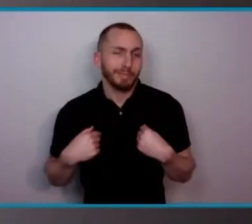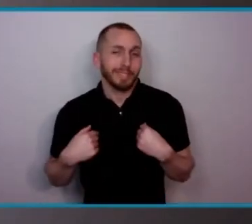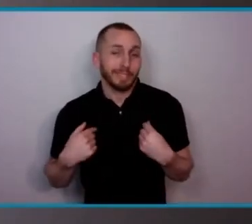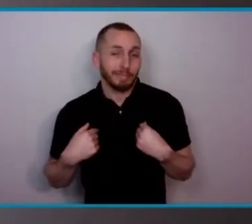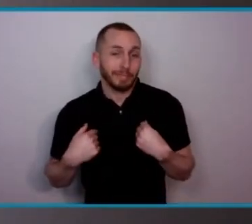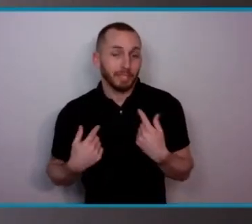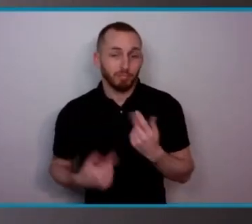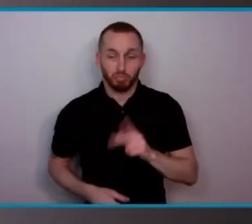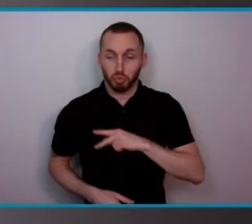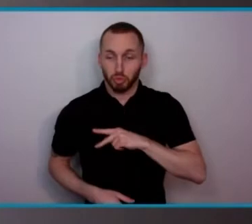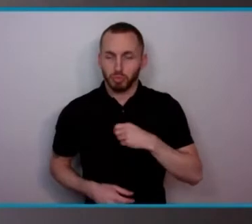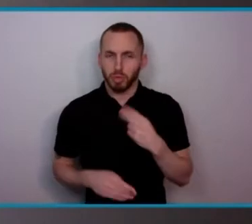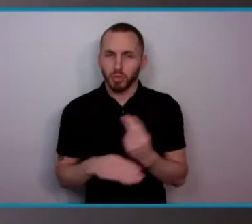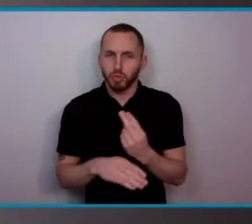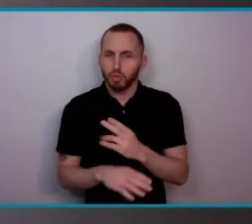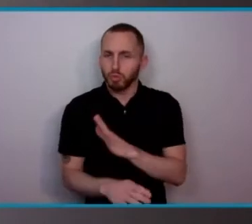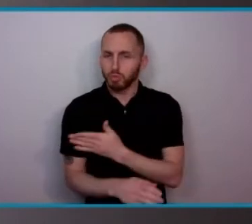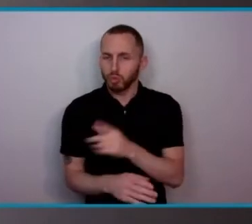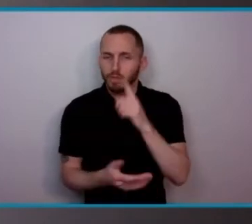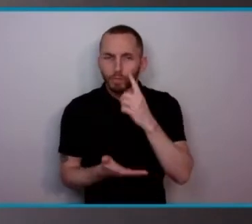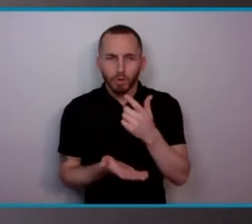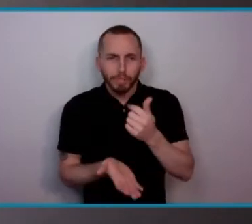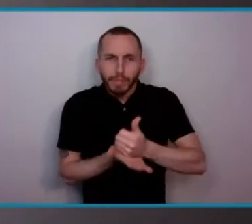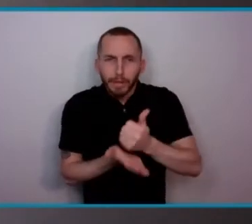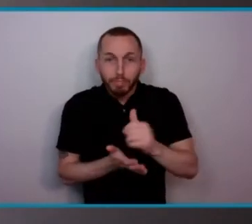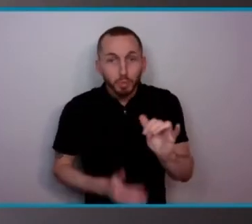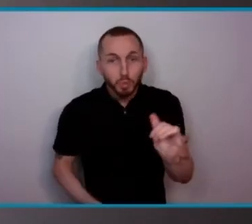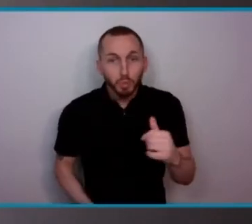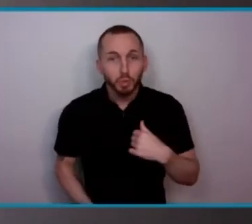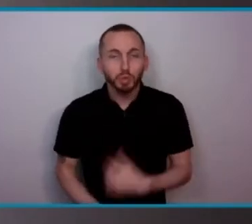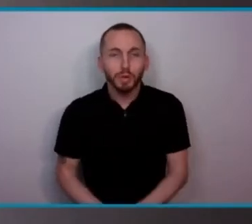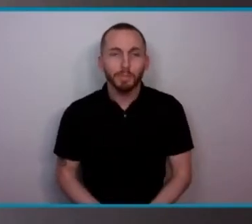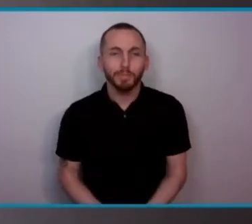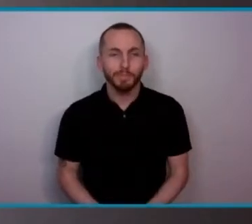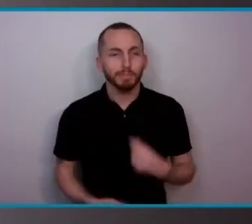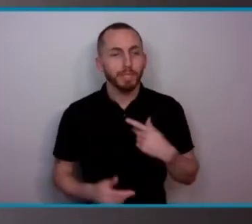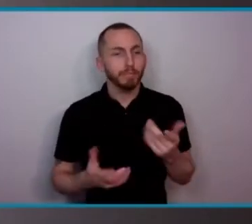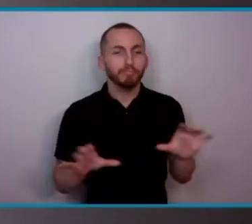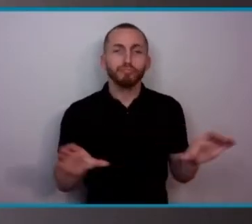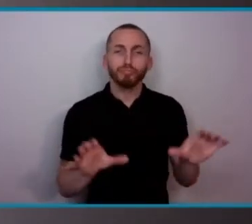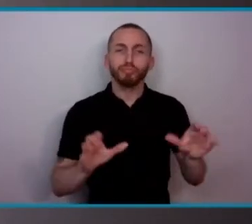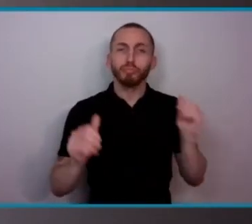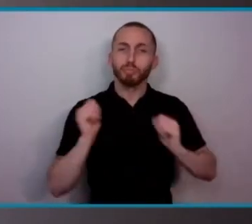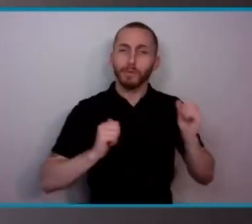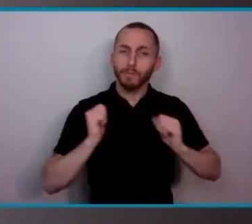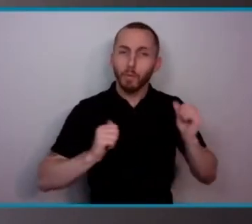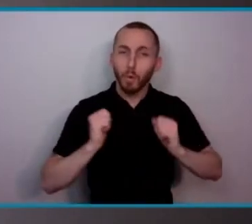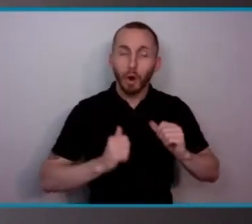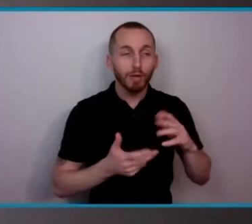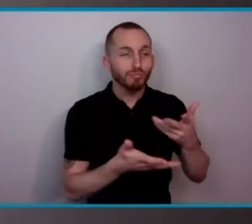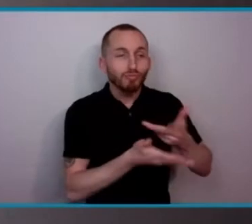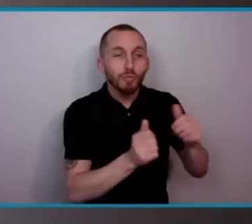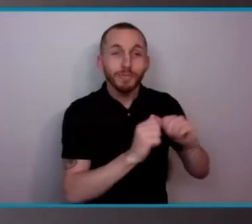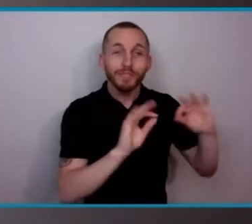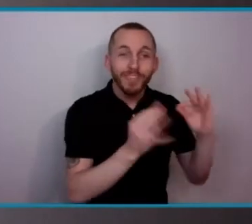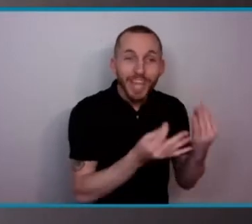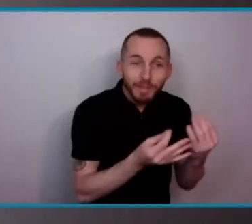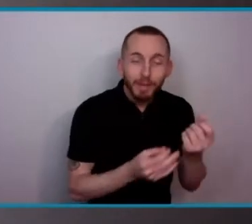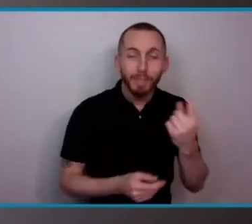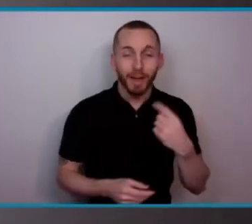it to perform and to make music with my family, I also use it to relax and to motivate myself